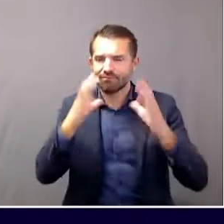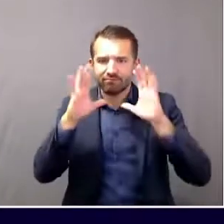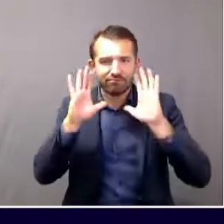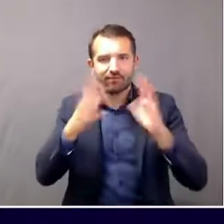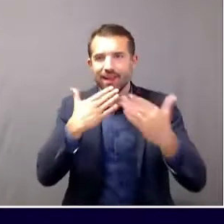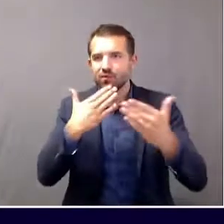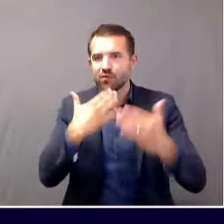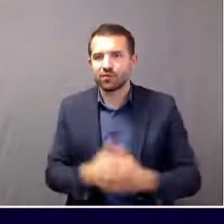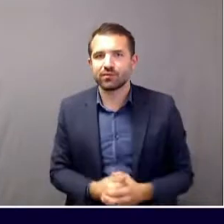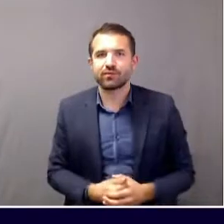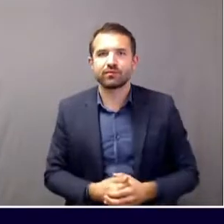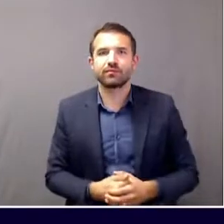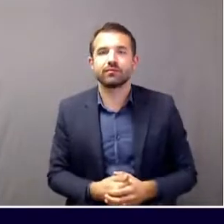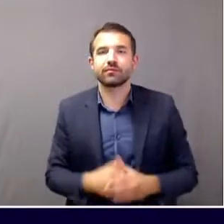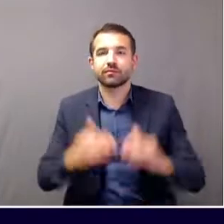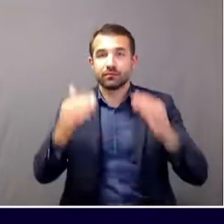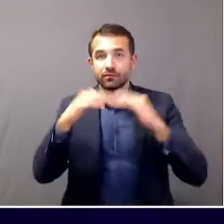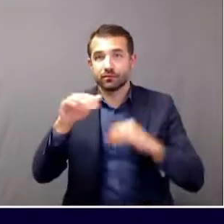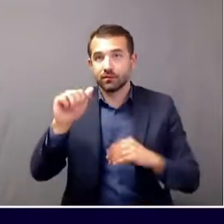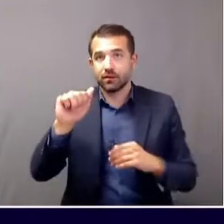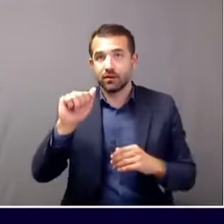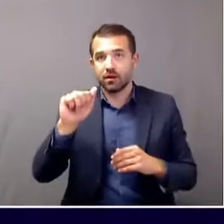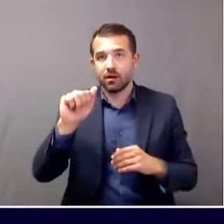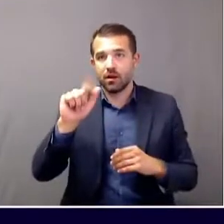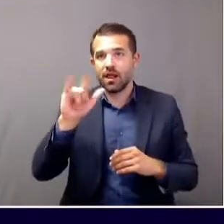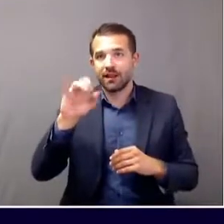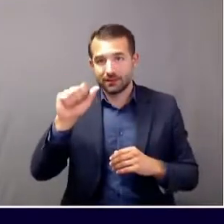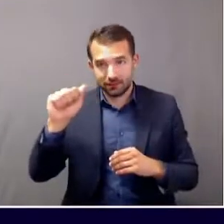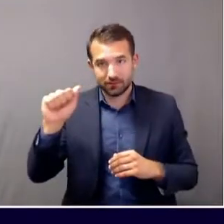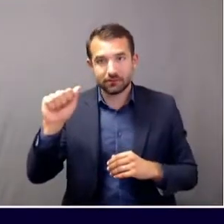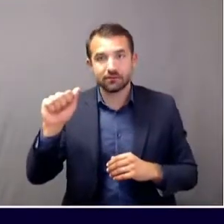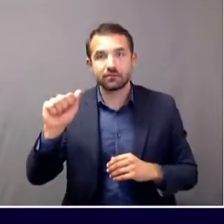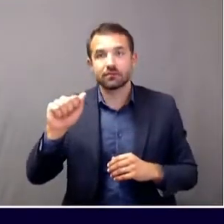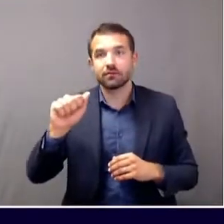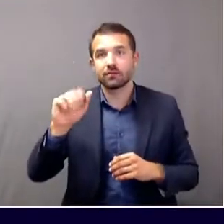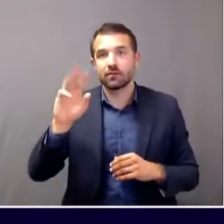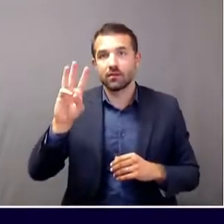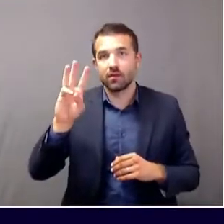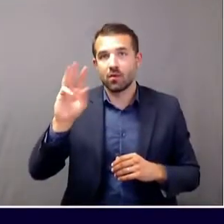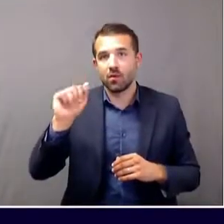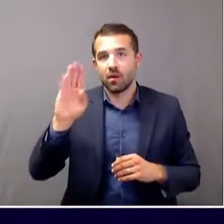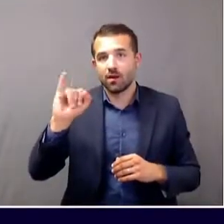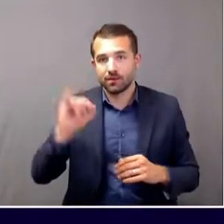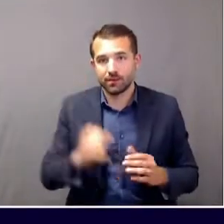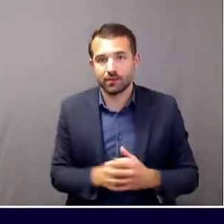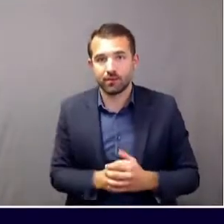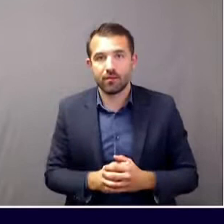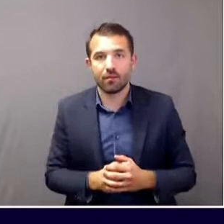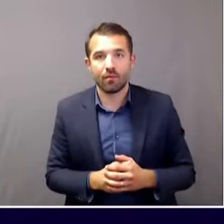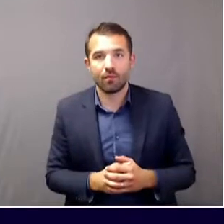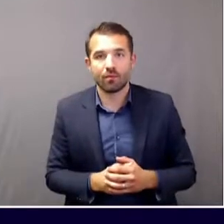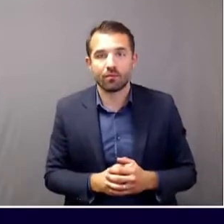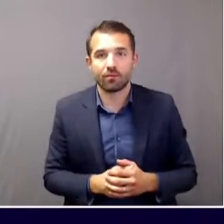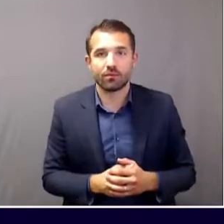Thurlow at W. A. B. I.